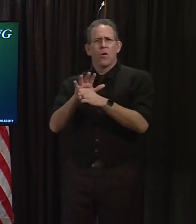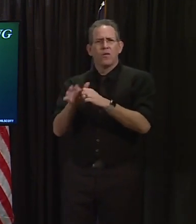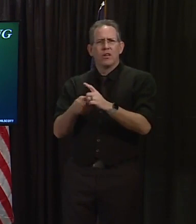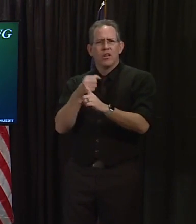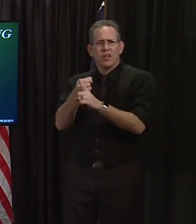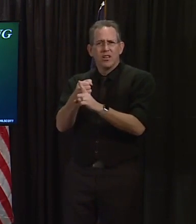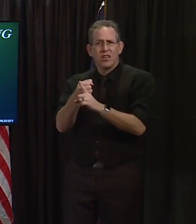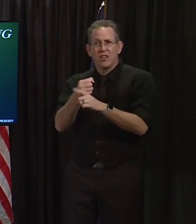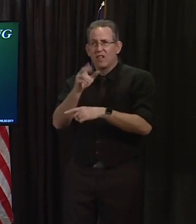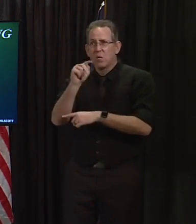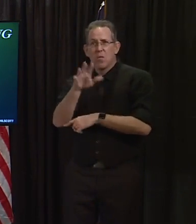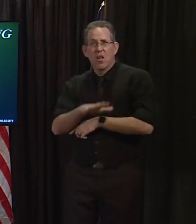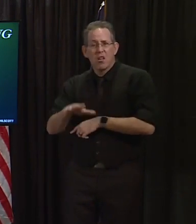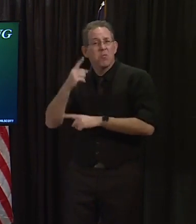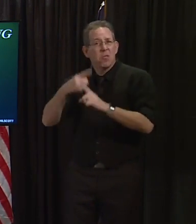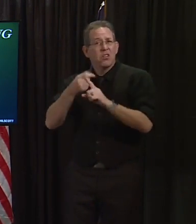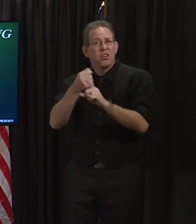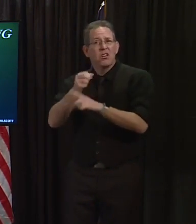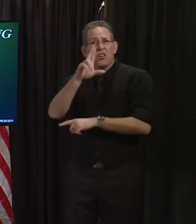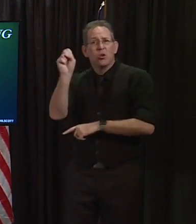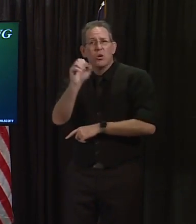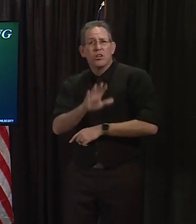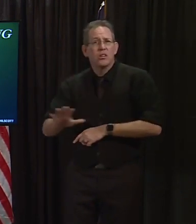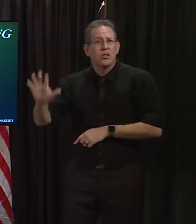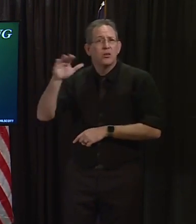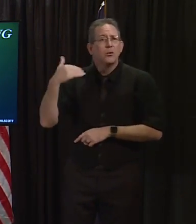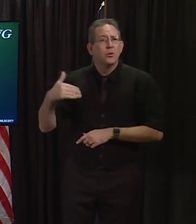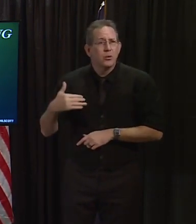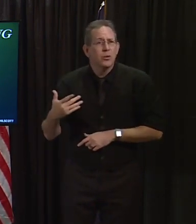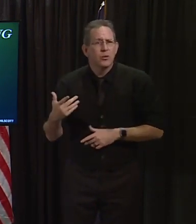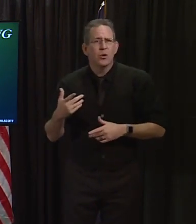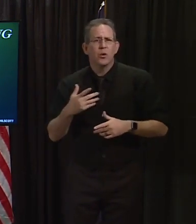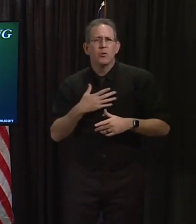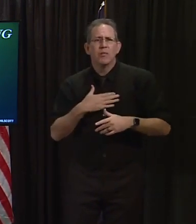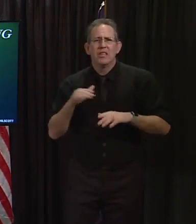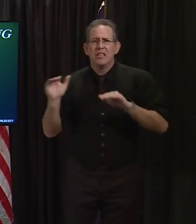importance of every vermonter having health insurance vermonters can enroll